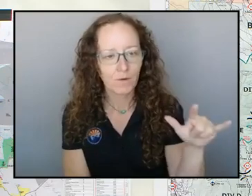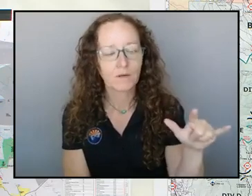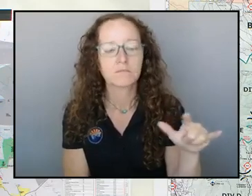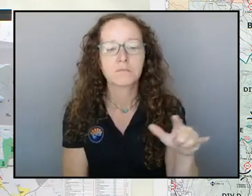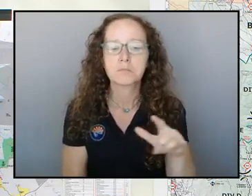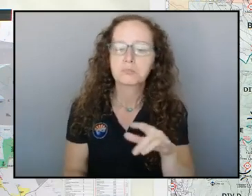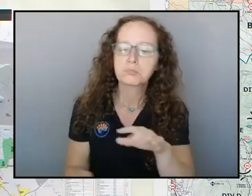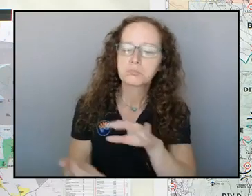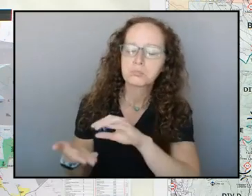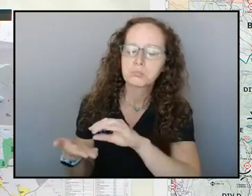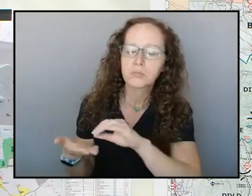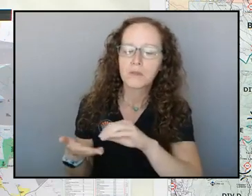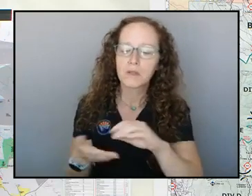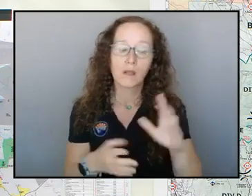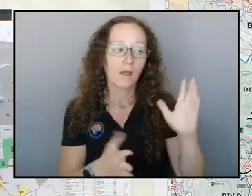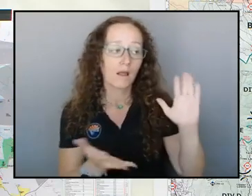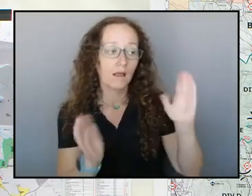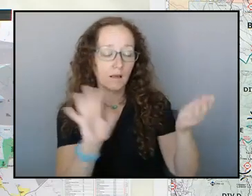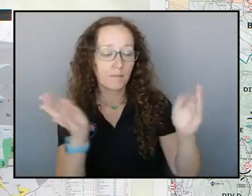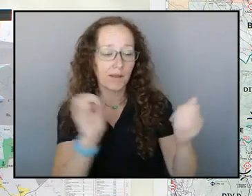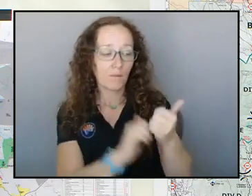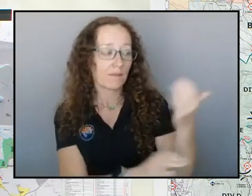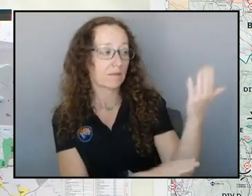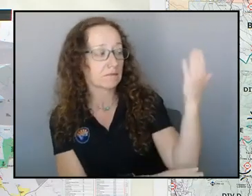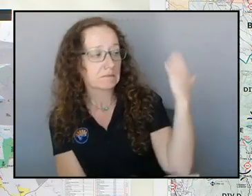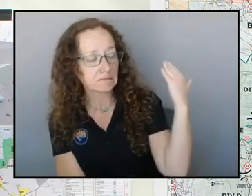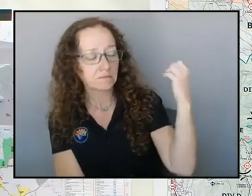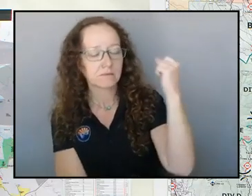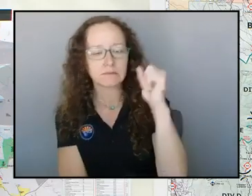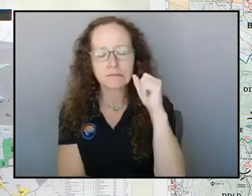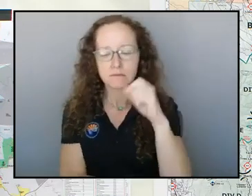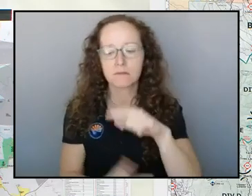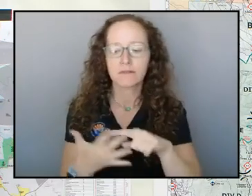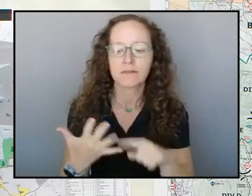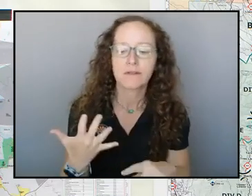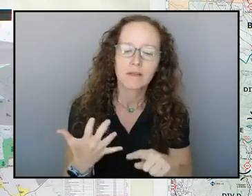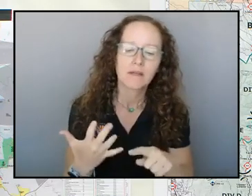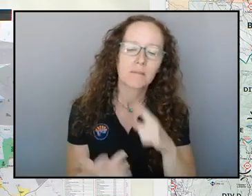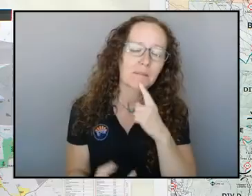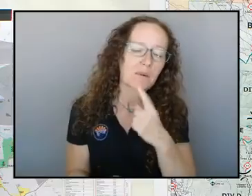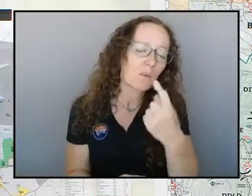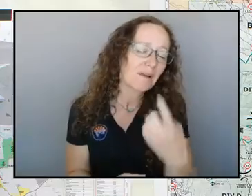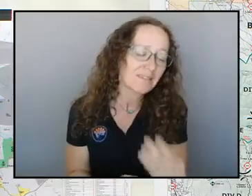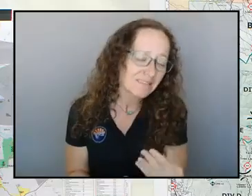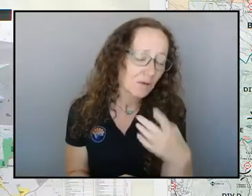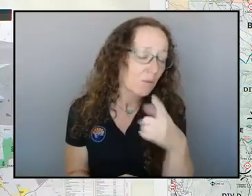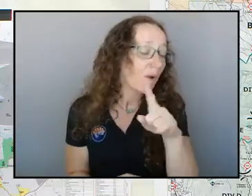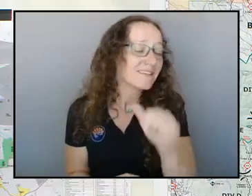as much as 15/100" down here in the south zone. Now, as